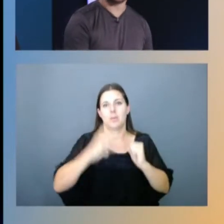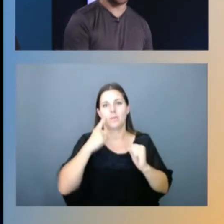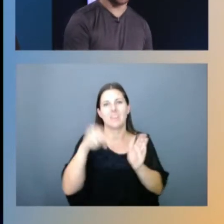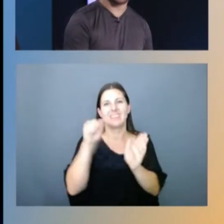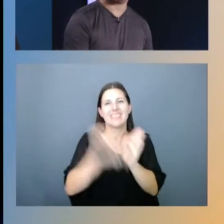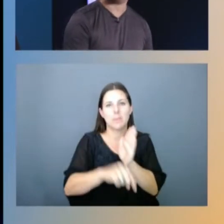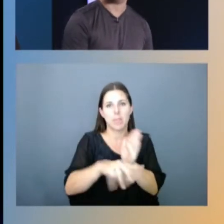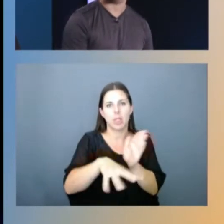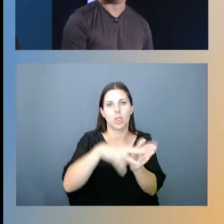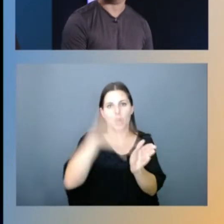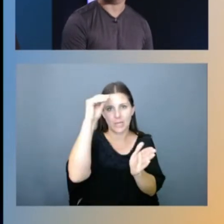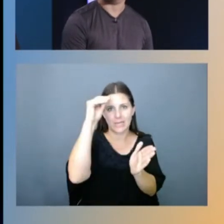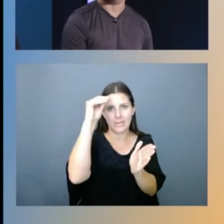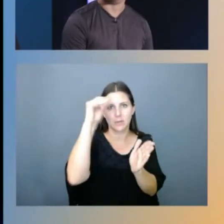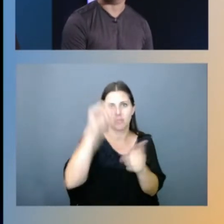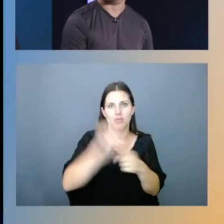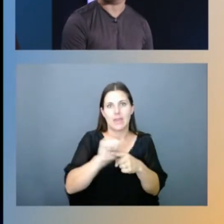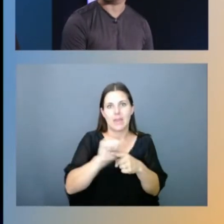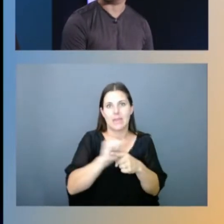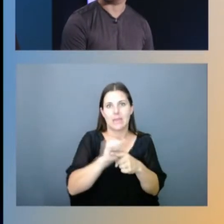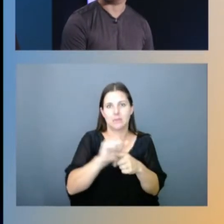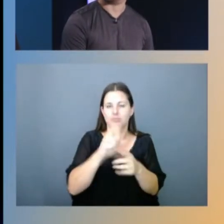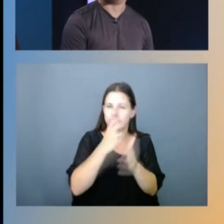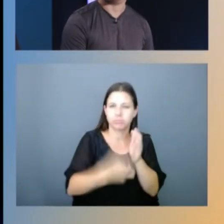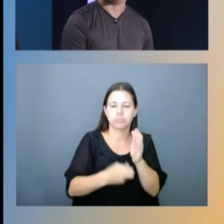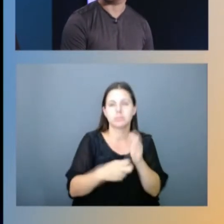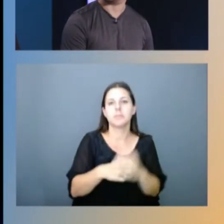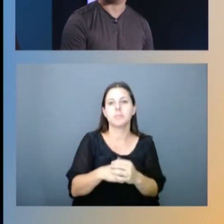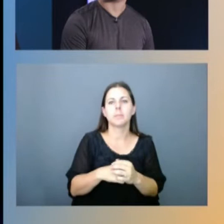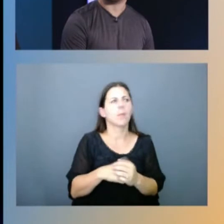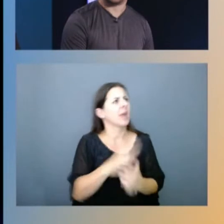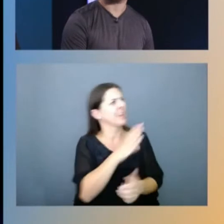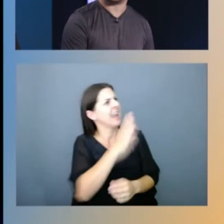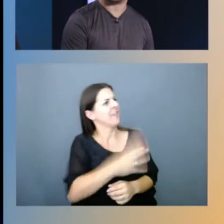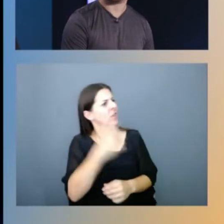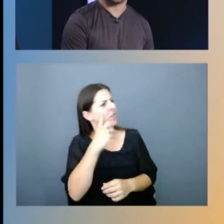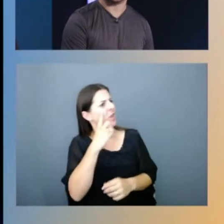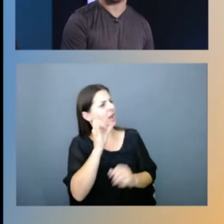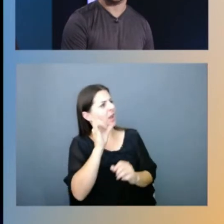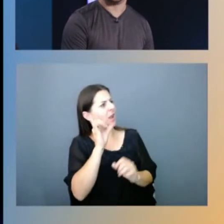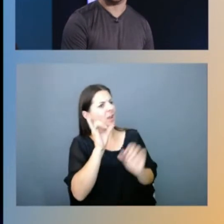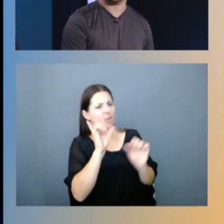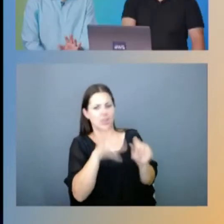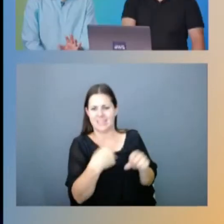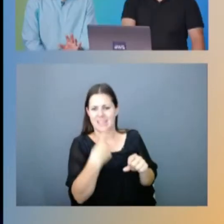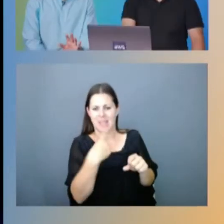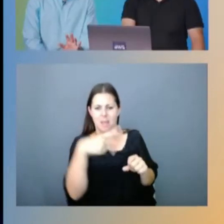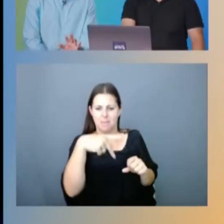I never thought I would be talking about petabyte, petaFLOPS, excuse me, in here.